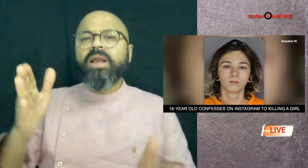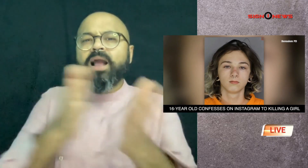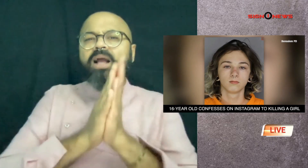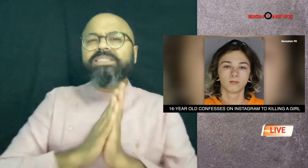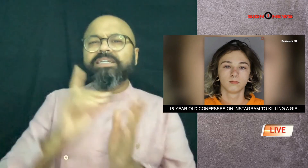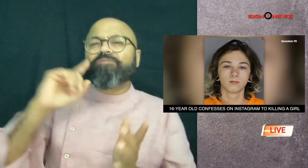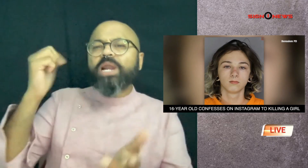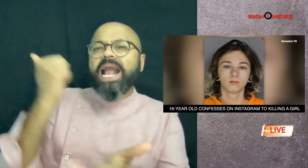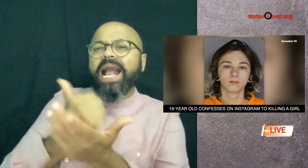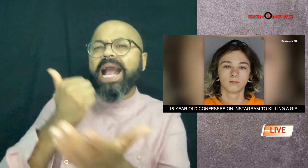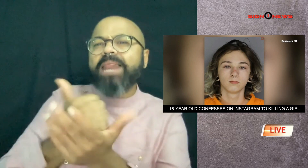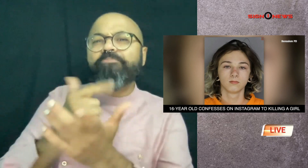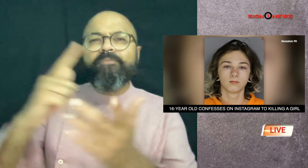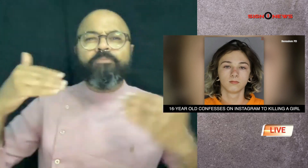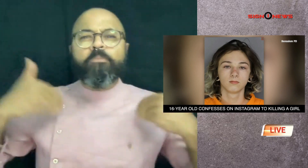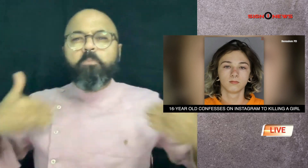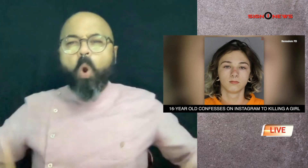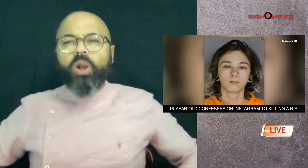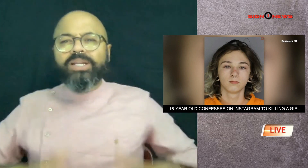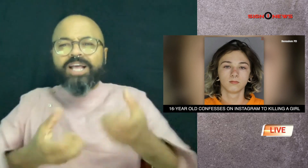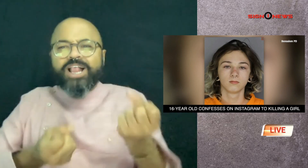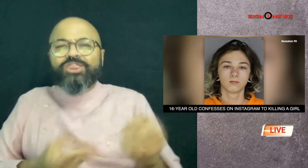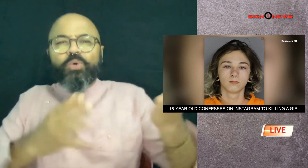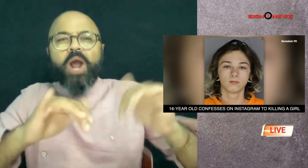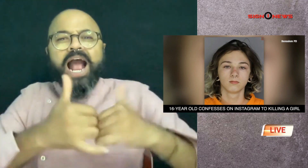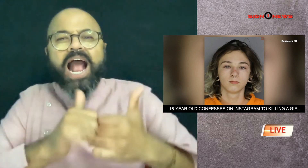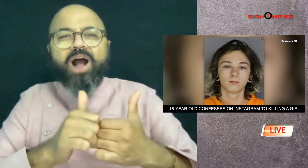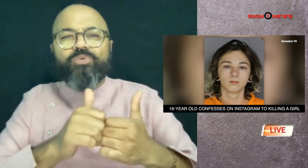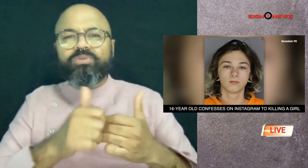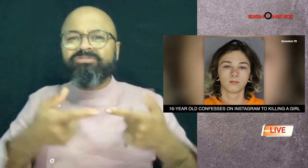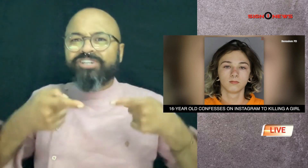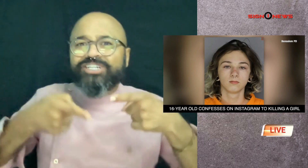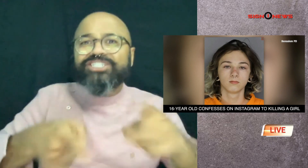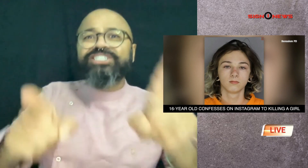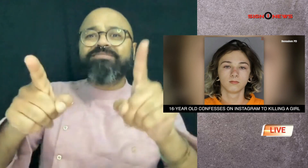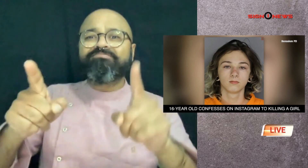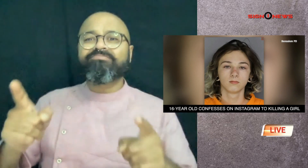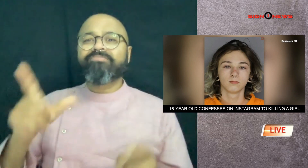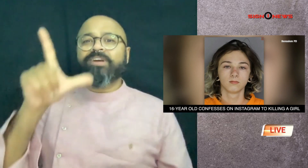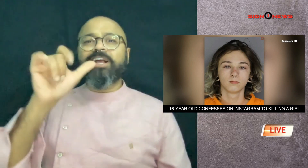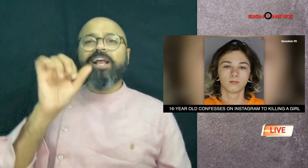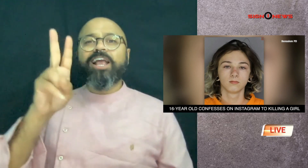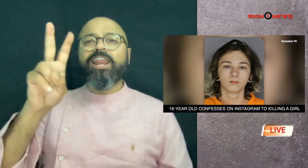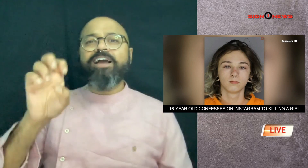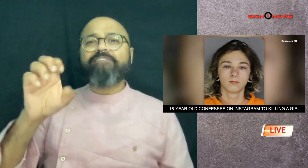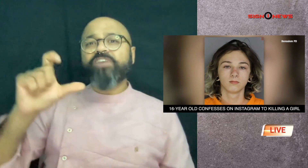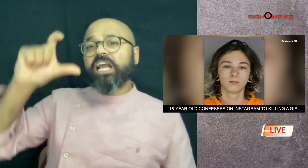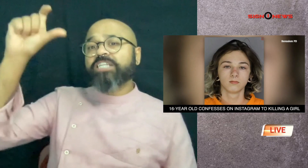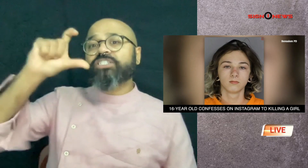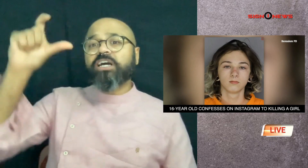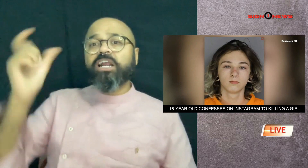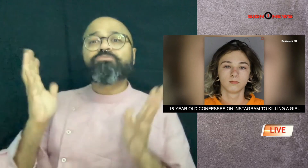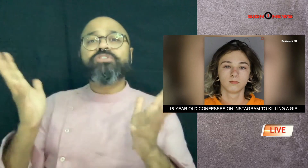according to police Cooper asked for help disposing of a body during a live Instagram chat